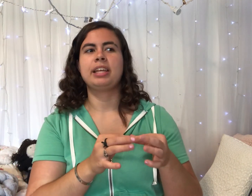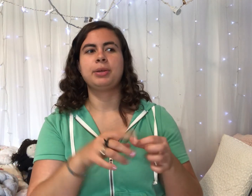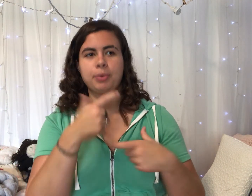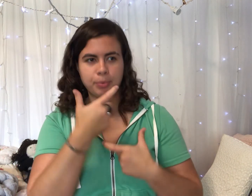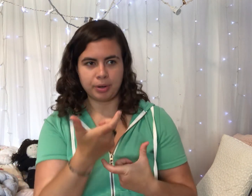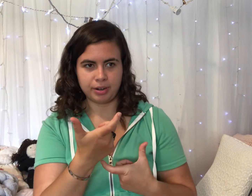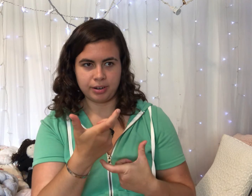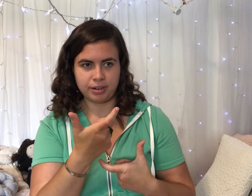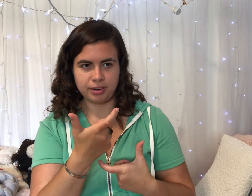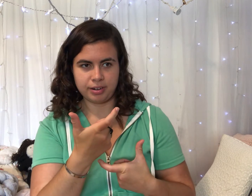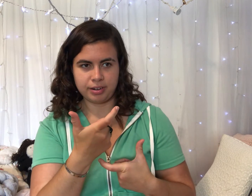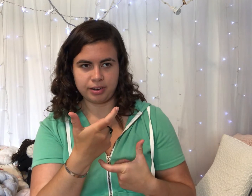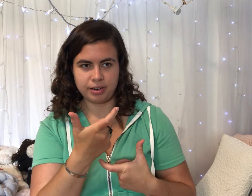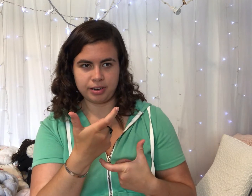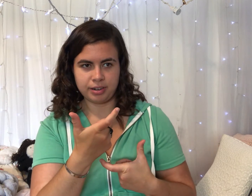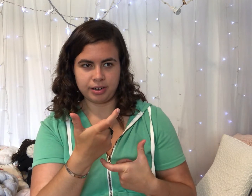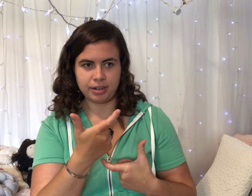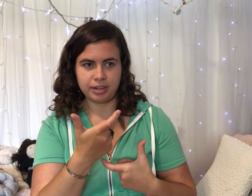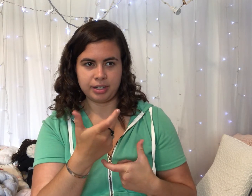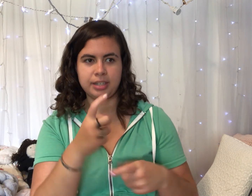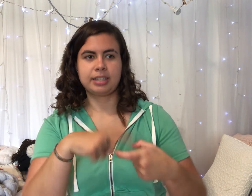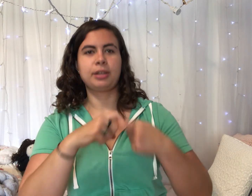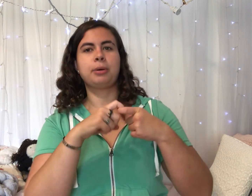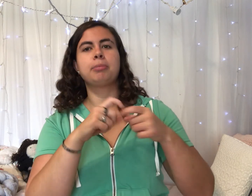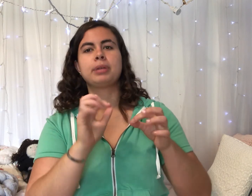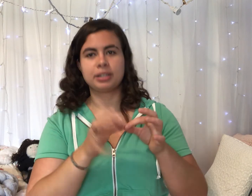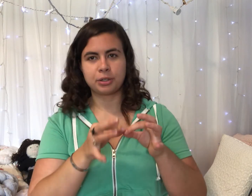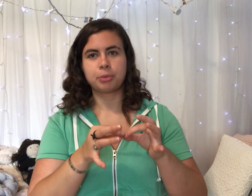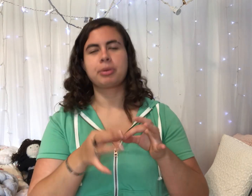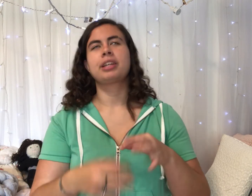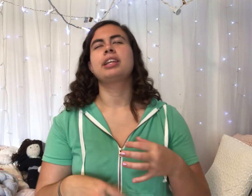Then he would start it again and we would watch, then he'd pause again and we would interpret.